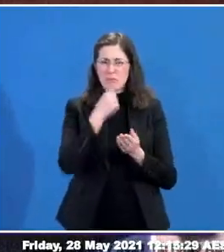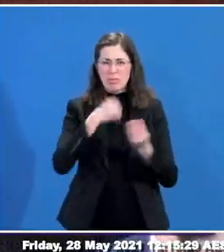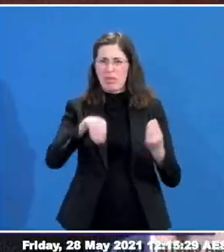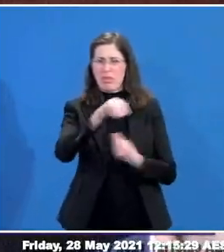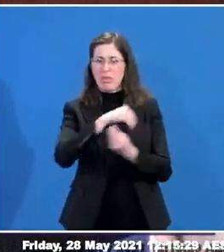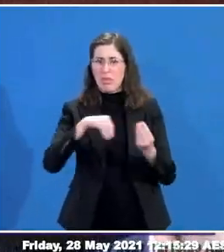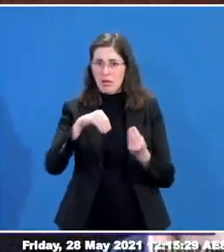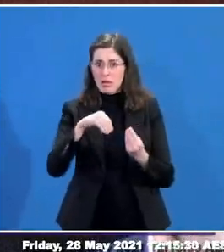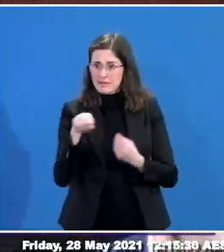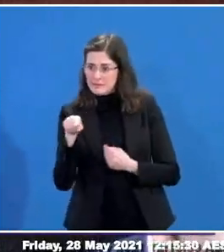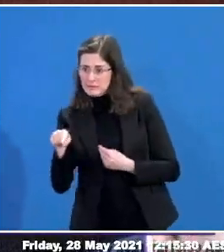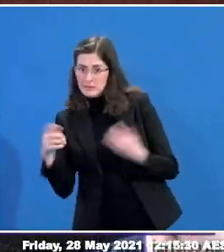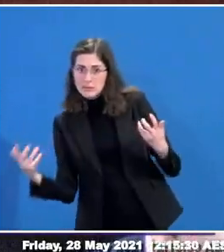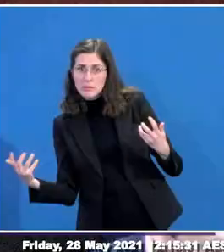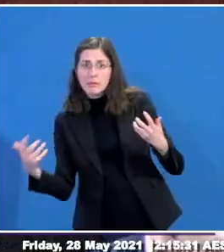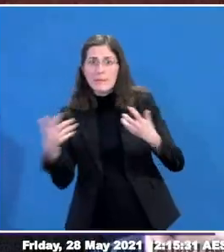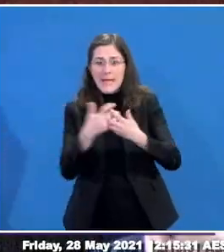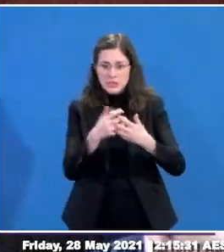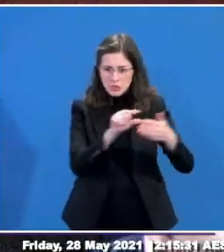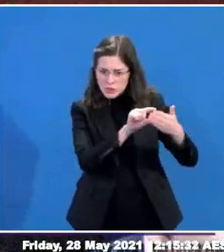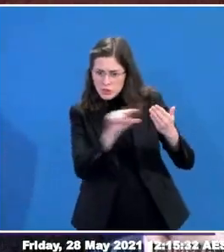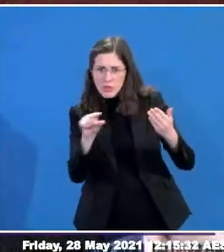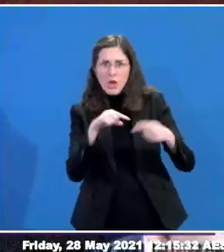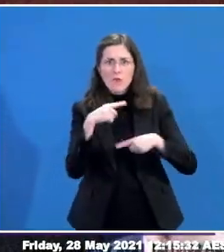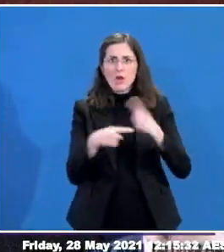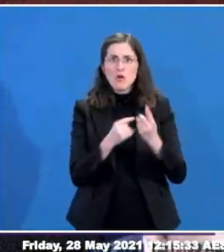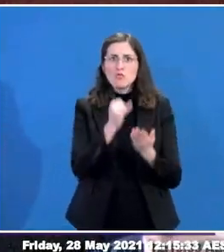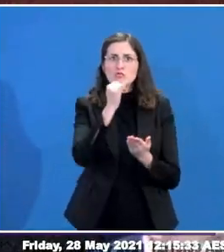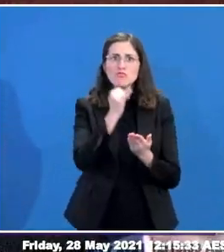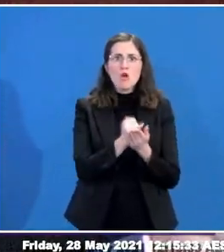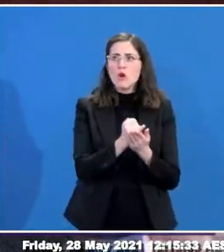And does that line up with the bullet point about false reports of outings or incidents?